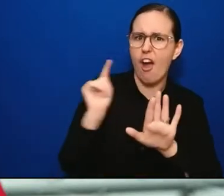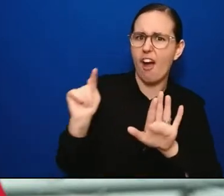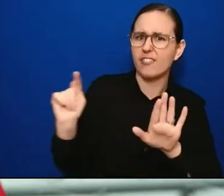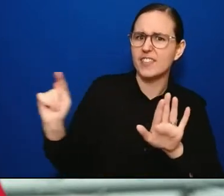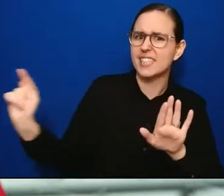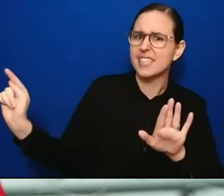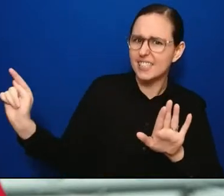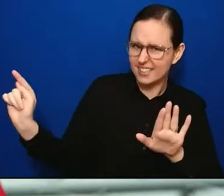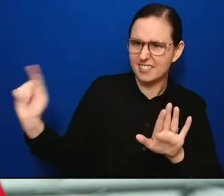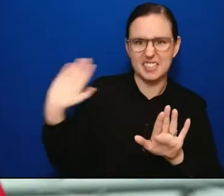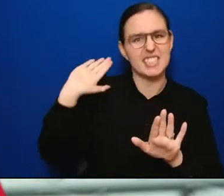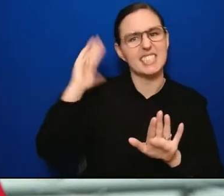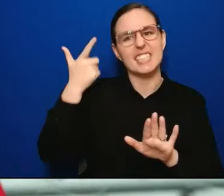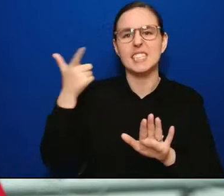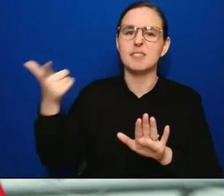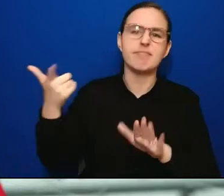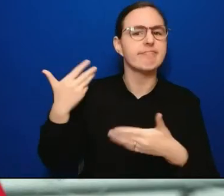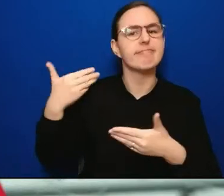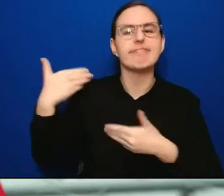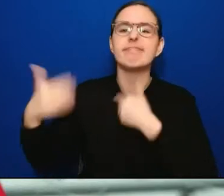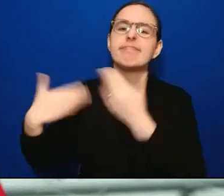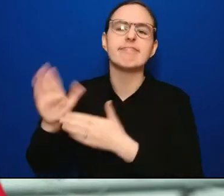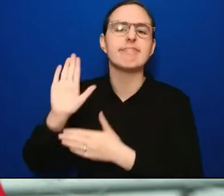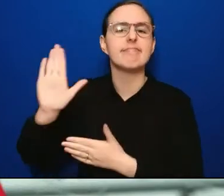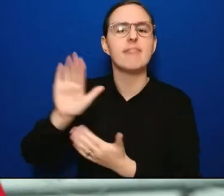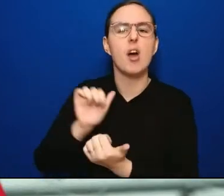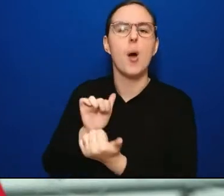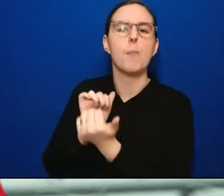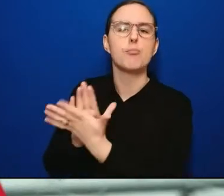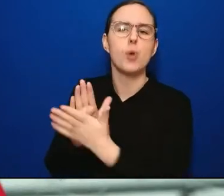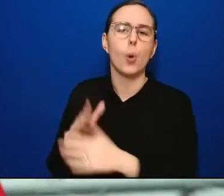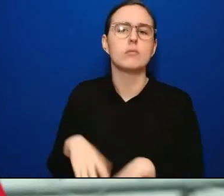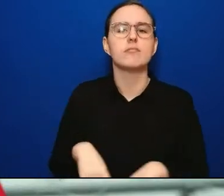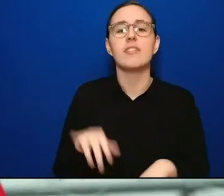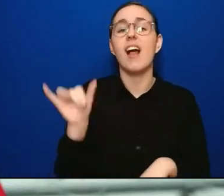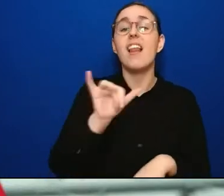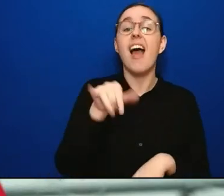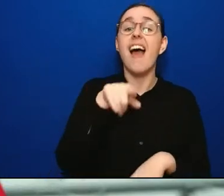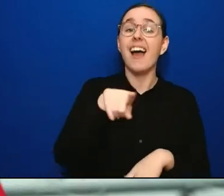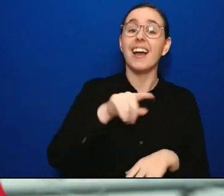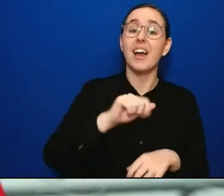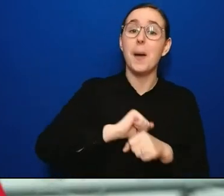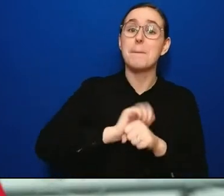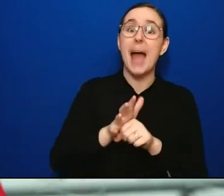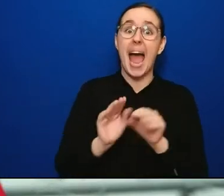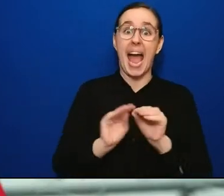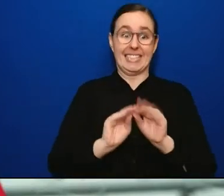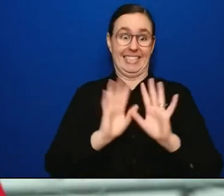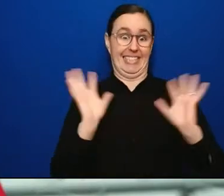entering, this phase is almost endemic response. Um British